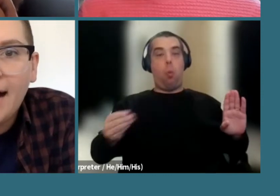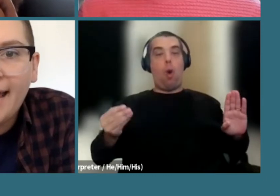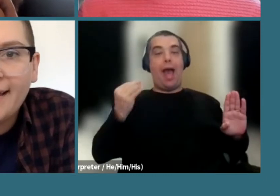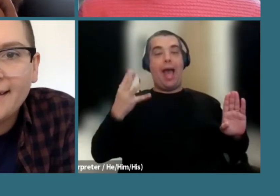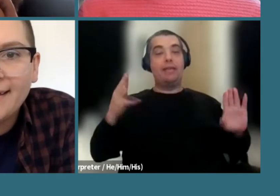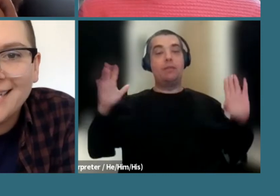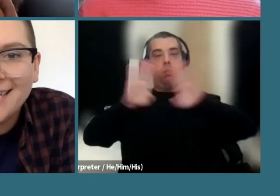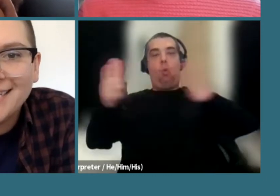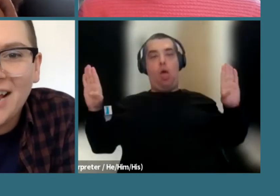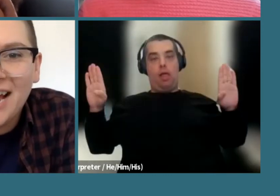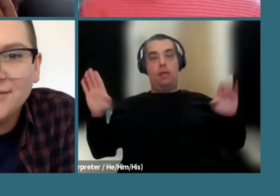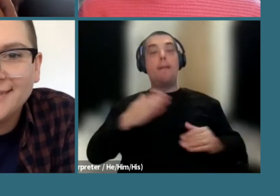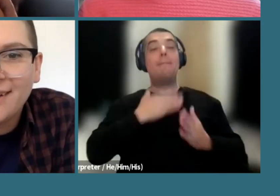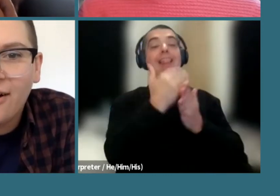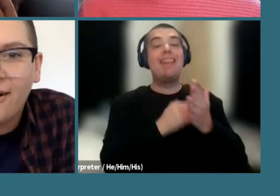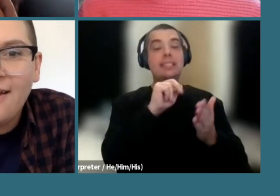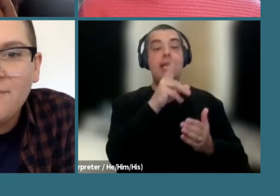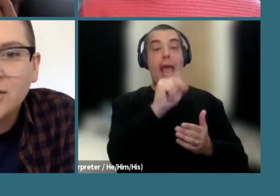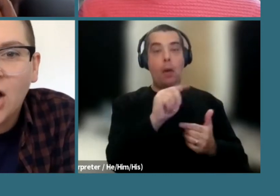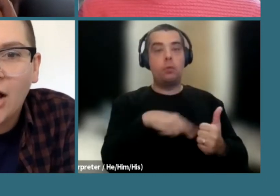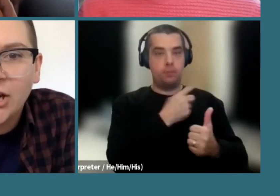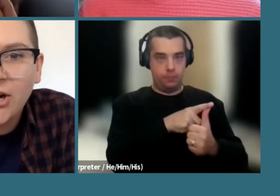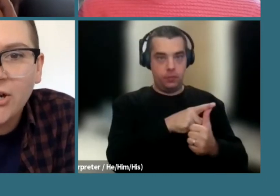My list of nouns are toddler,